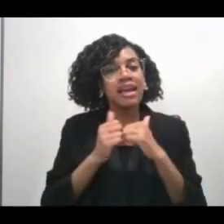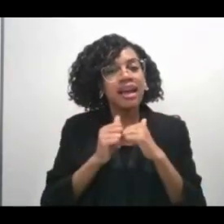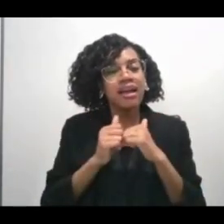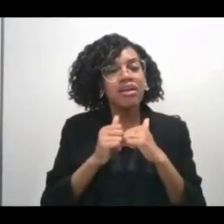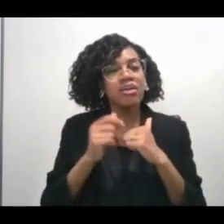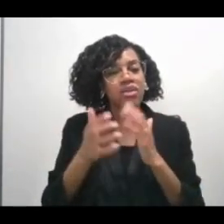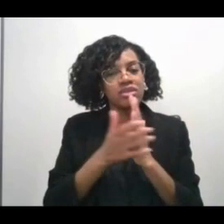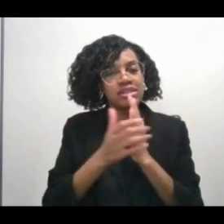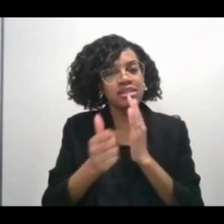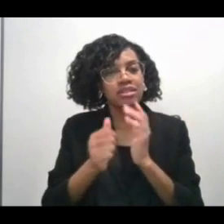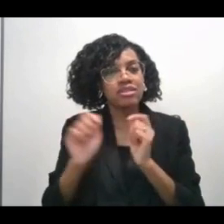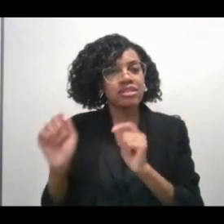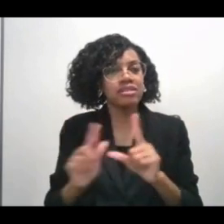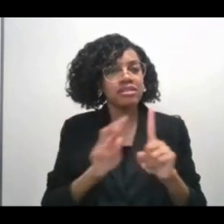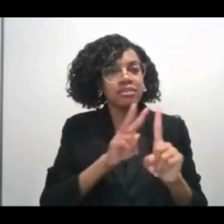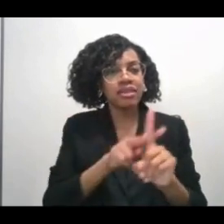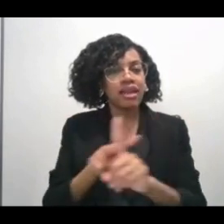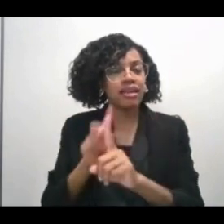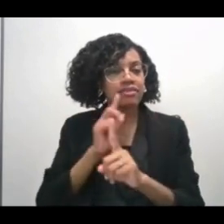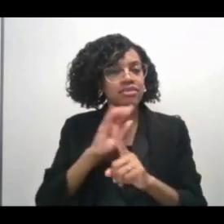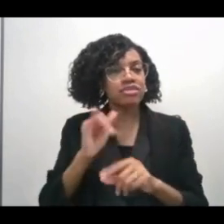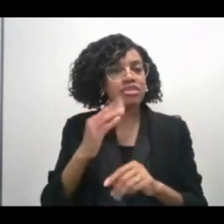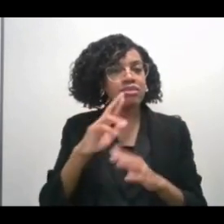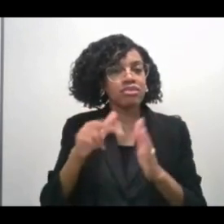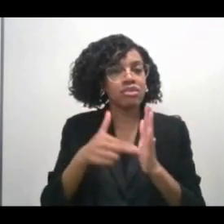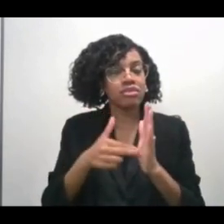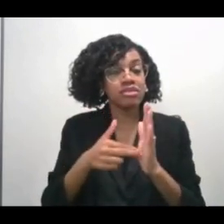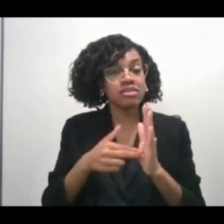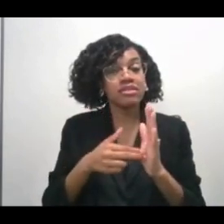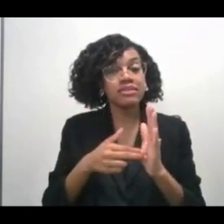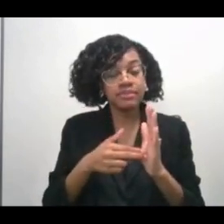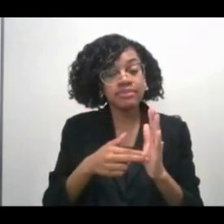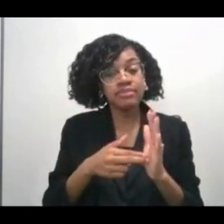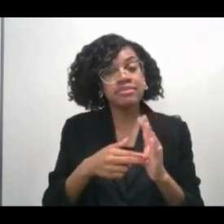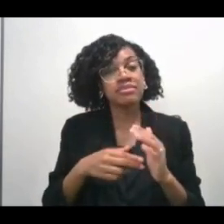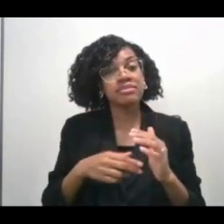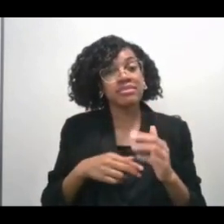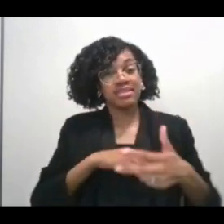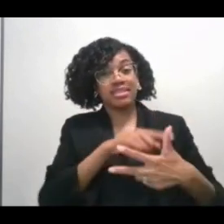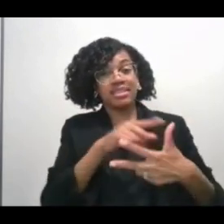specific job roles. Those are essential steps for a successful